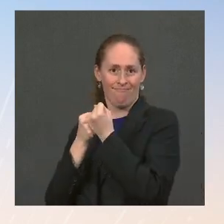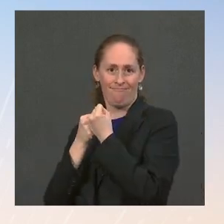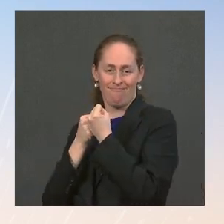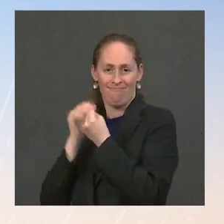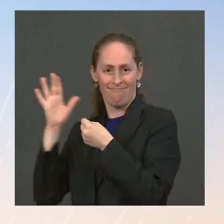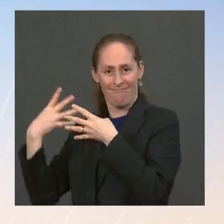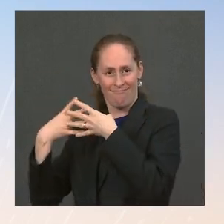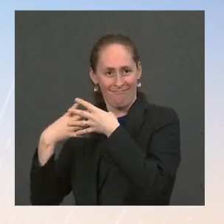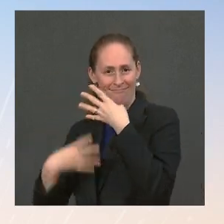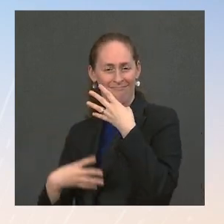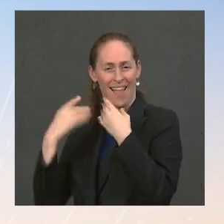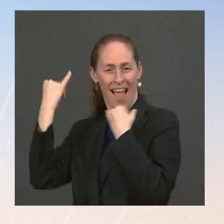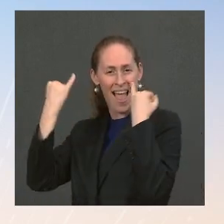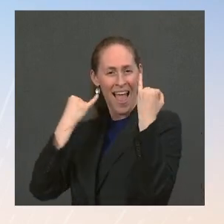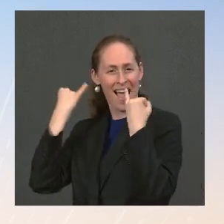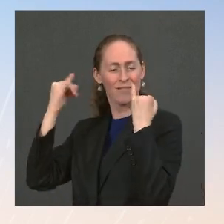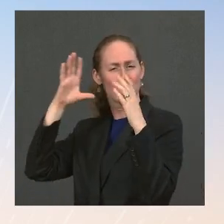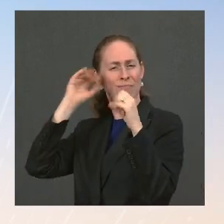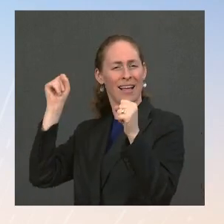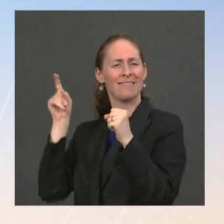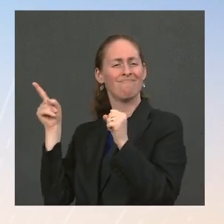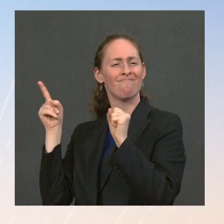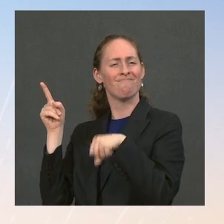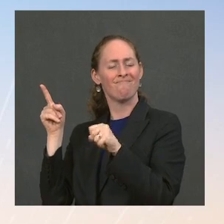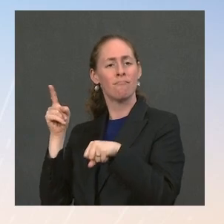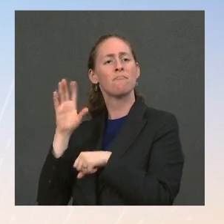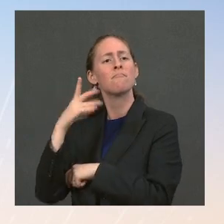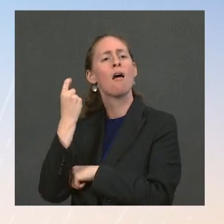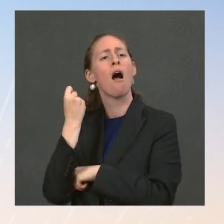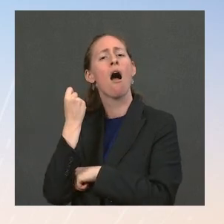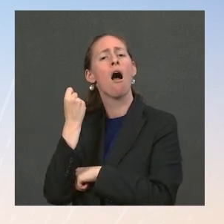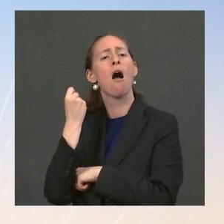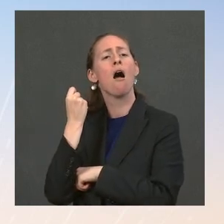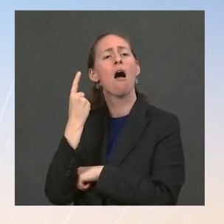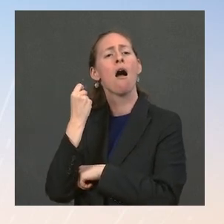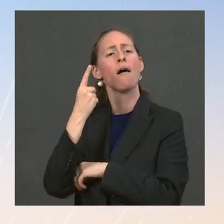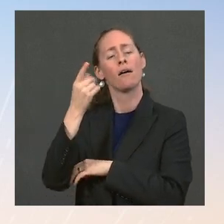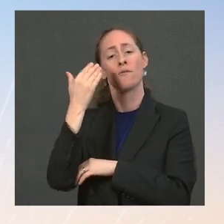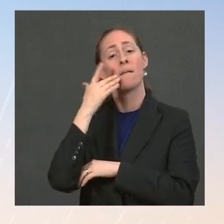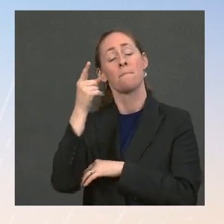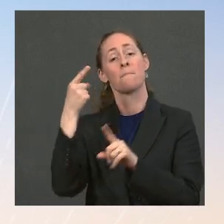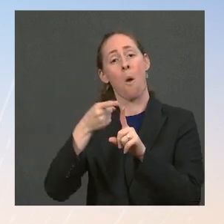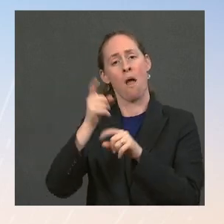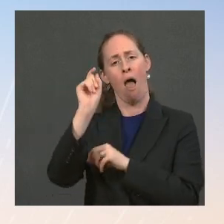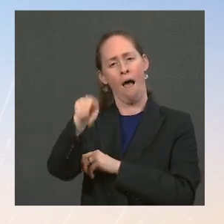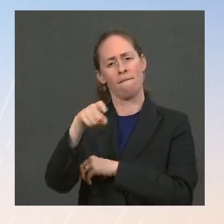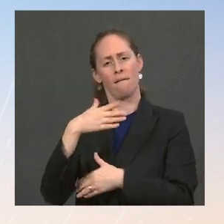He also understands and has known from the beginning that compromise was inevitable; people were going to have to give, including him.